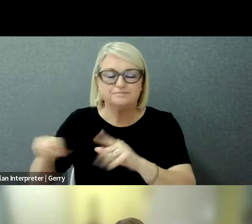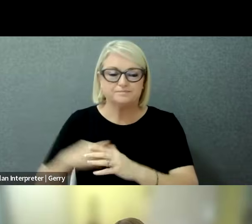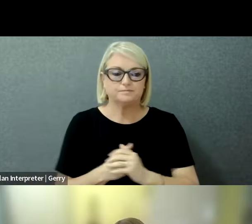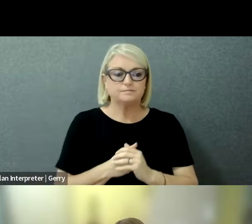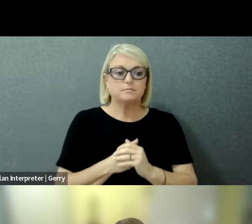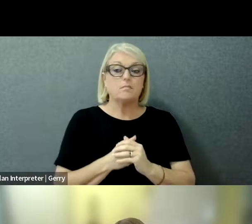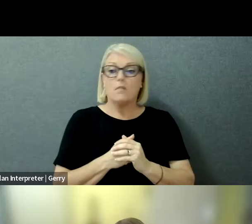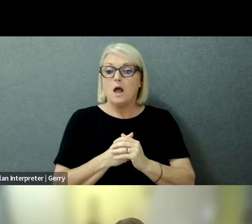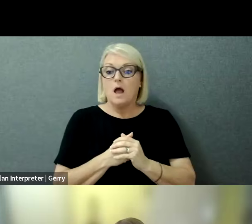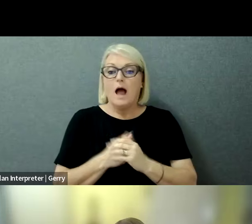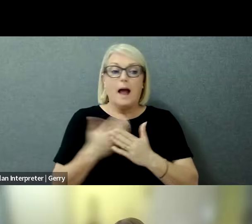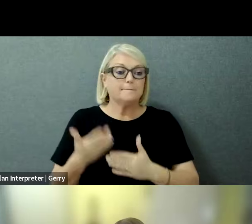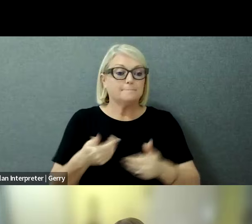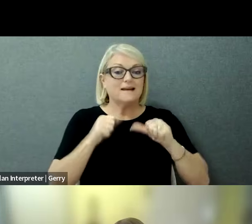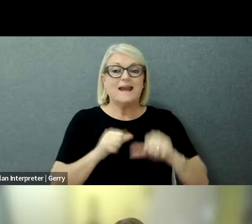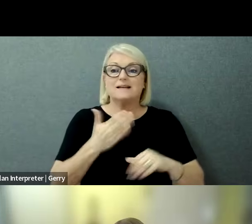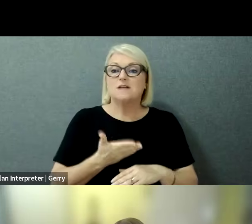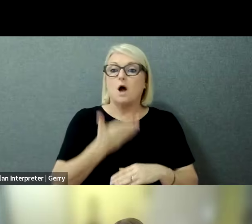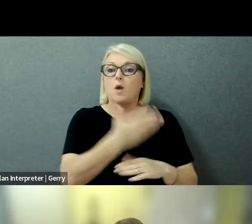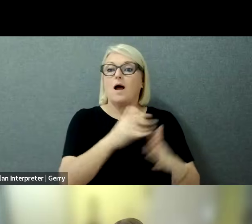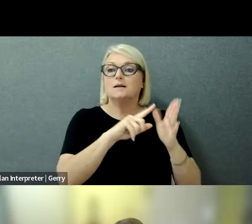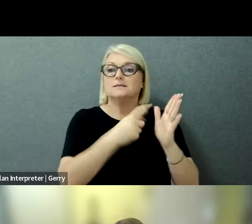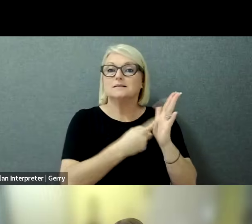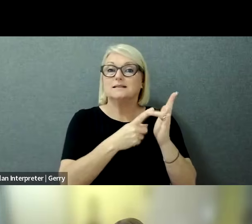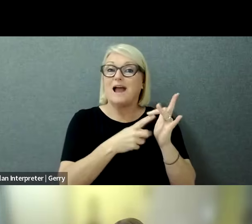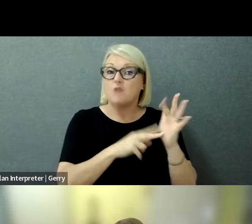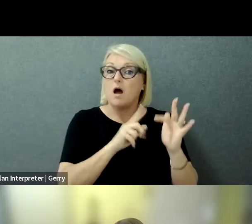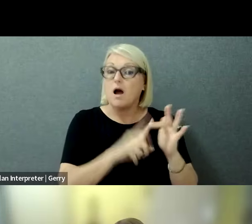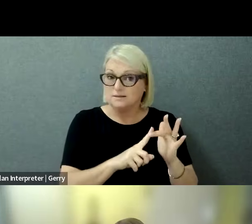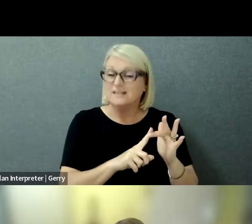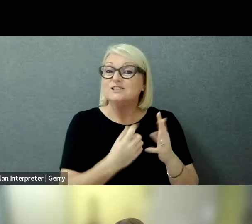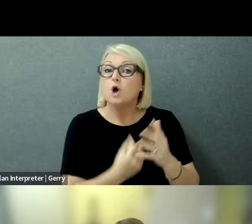mentioned the proposed design of Thriving Kids has a number of different components, including